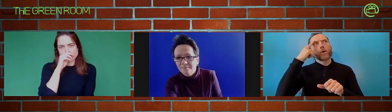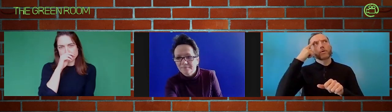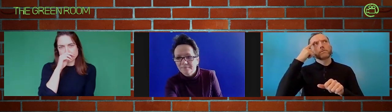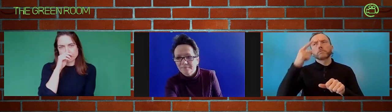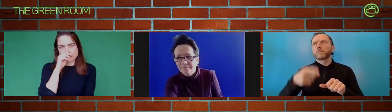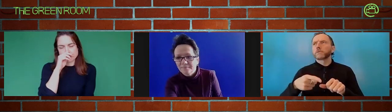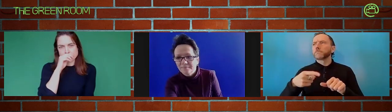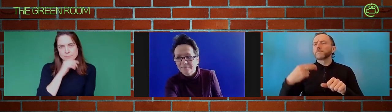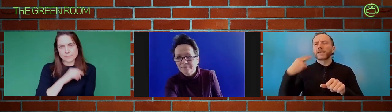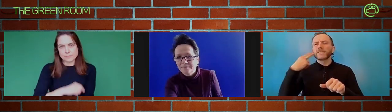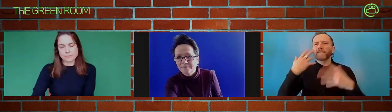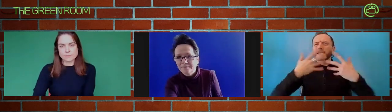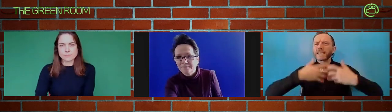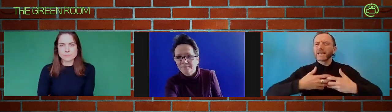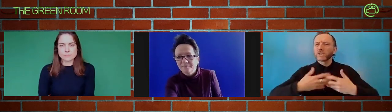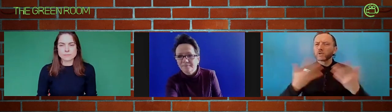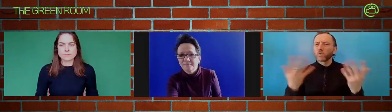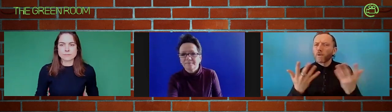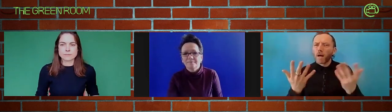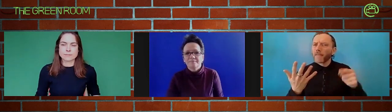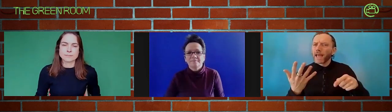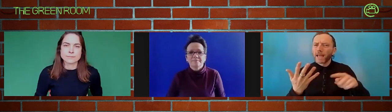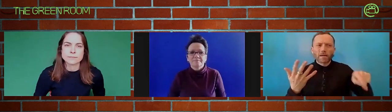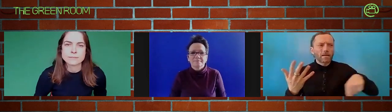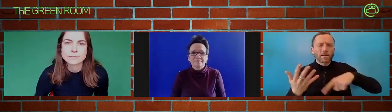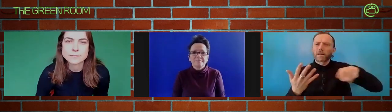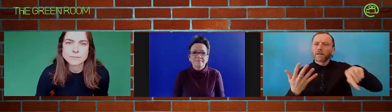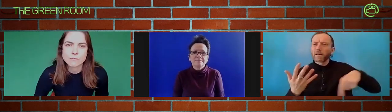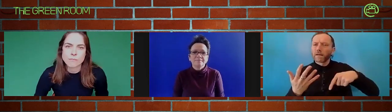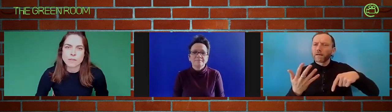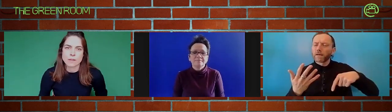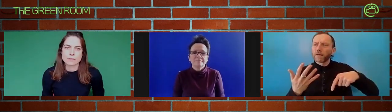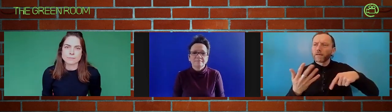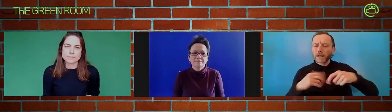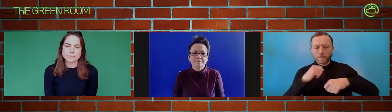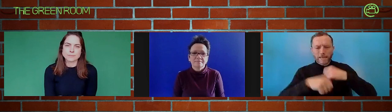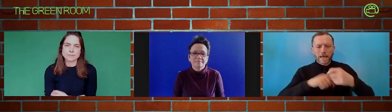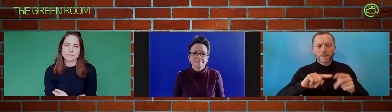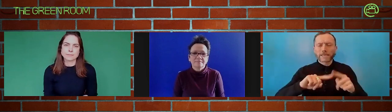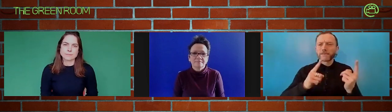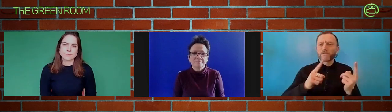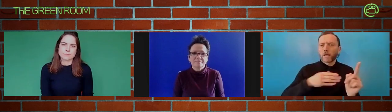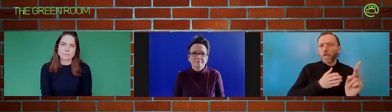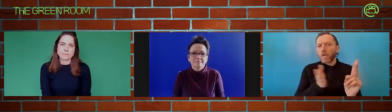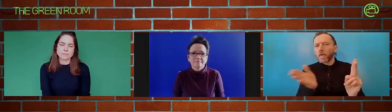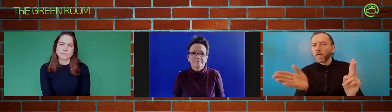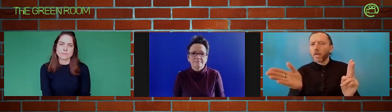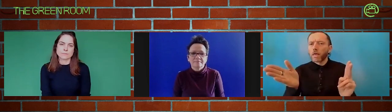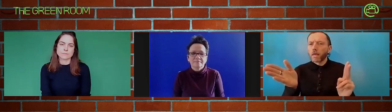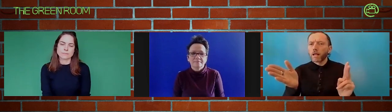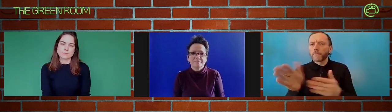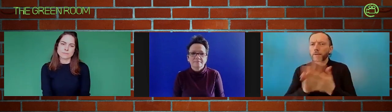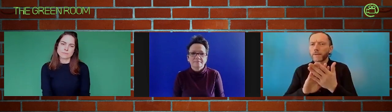technicians as well?' So then it became something else. So then it goes back to the whole idea of education as well